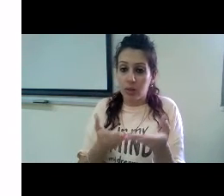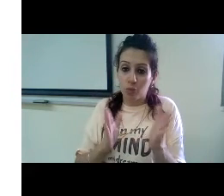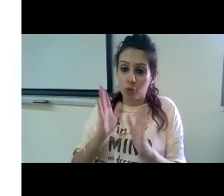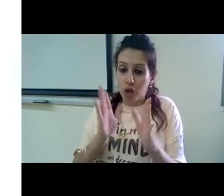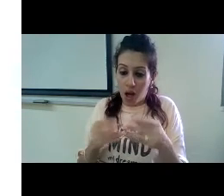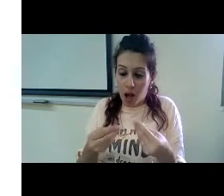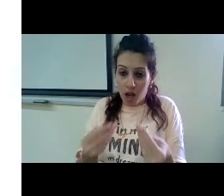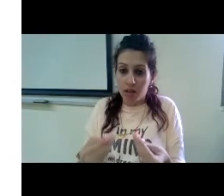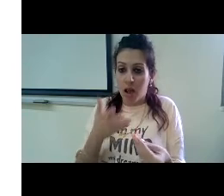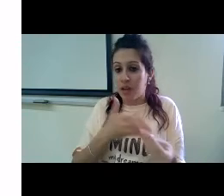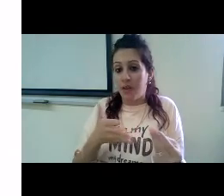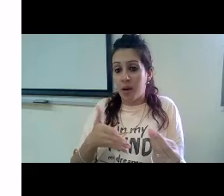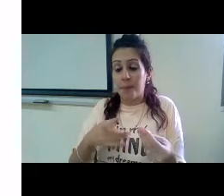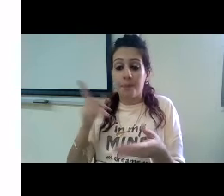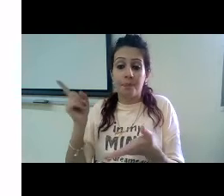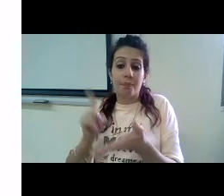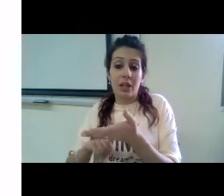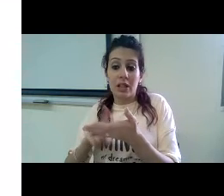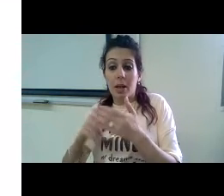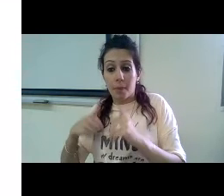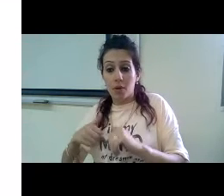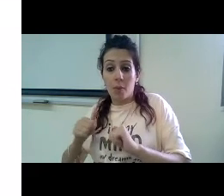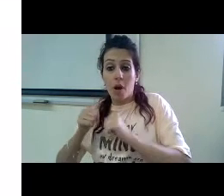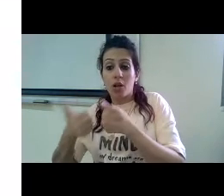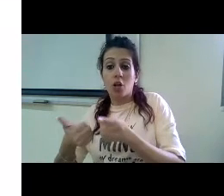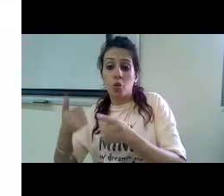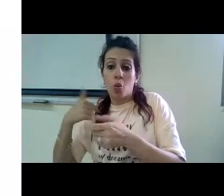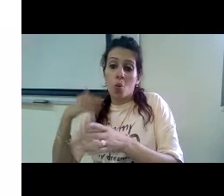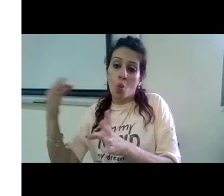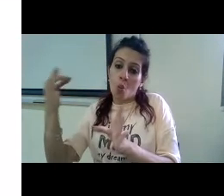Next, please. So how does that relate to today's